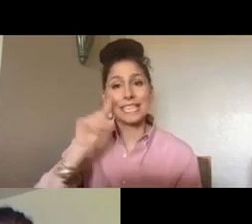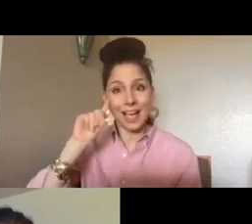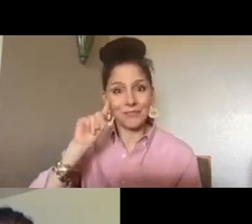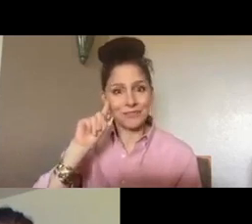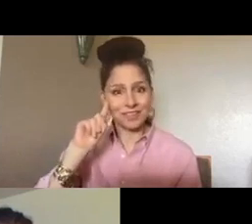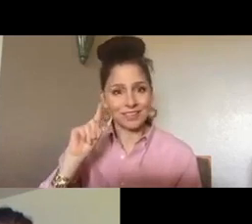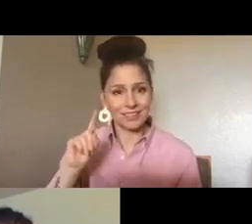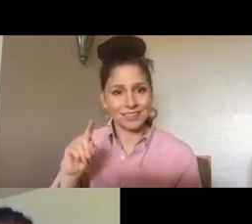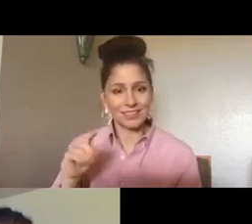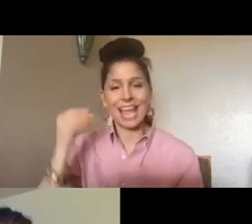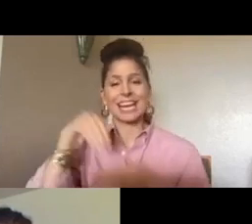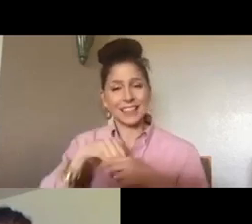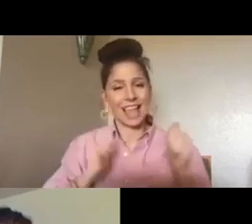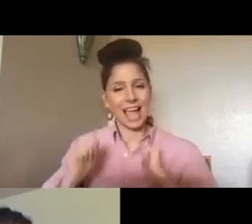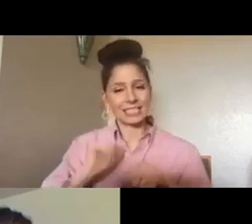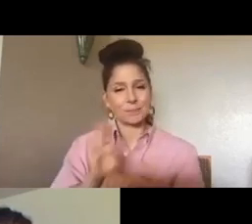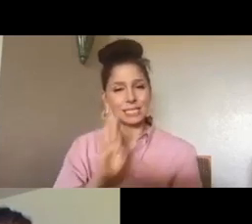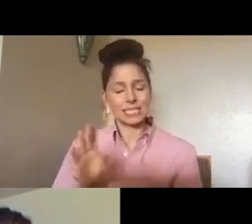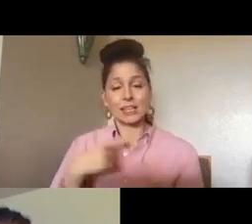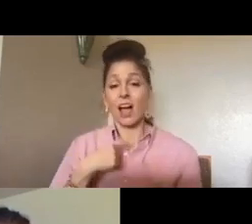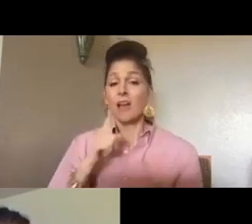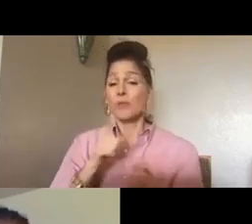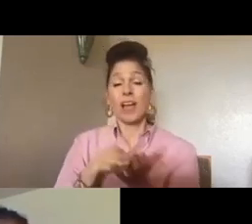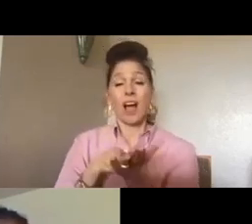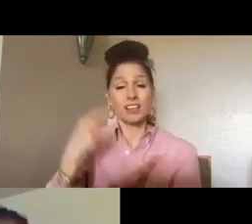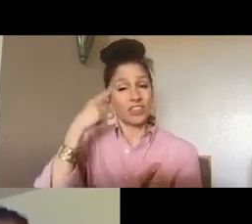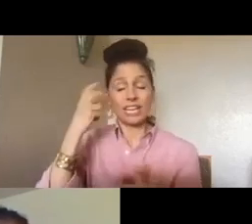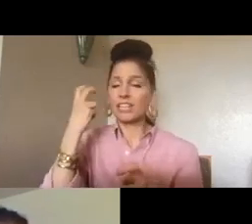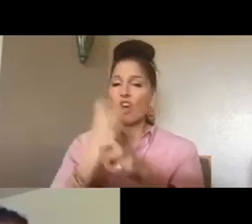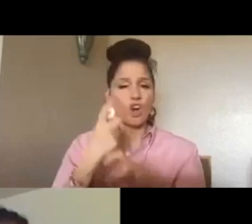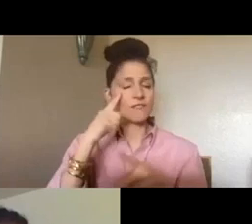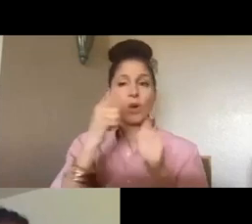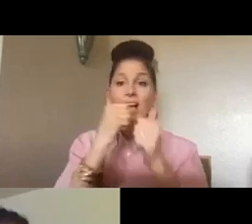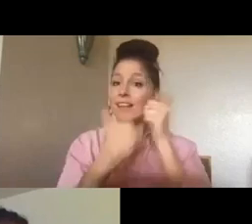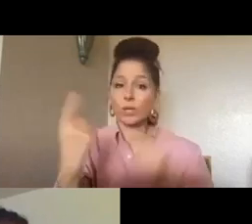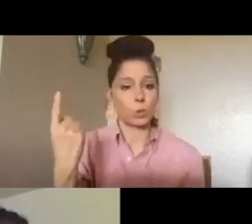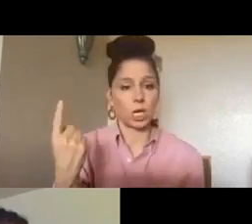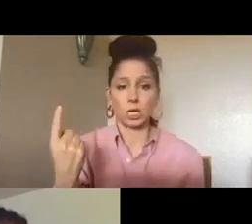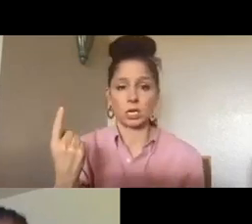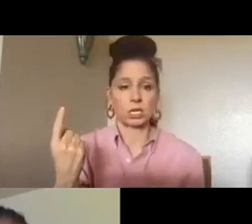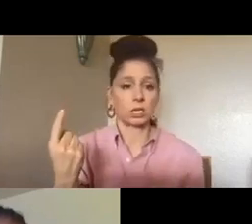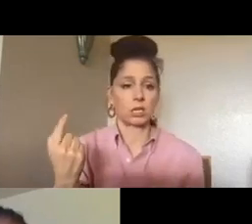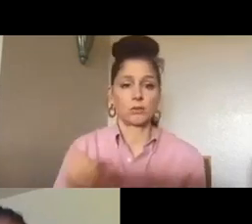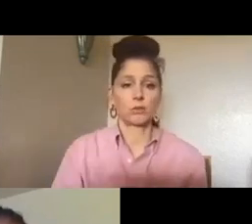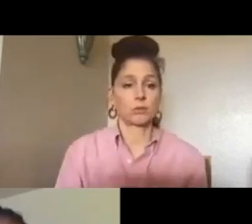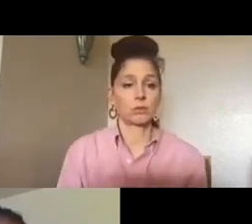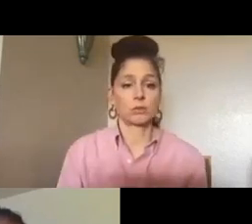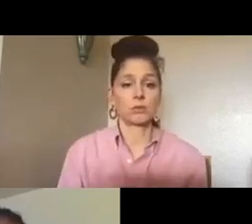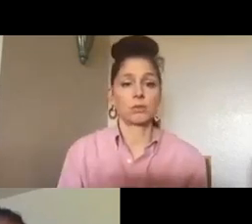I've never not been deaf, and in show business, honestly, I think it's tough